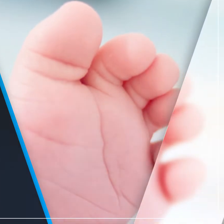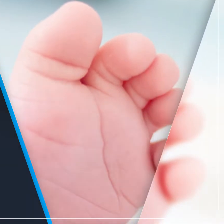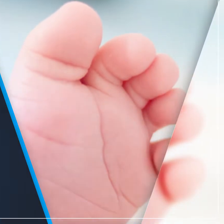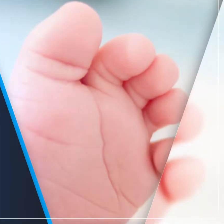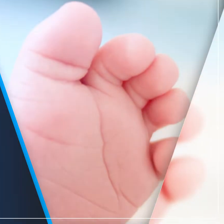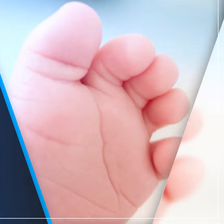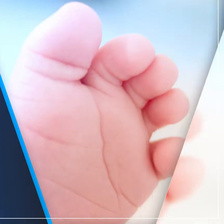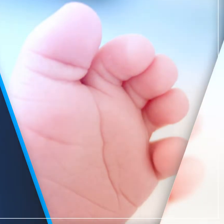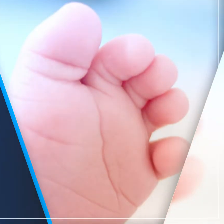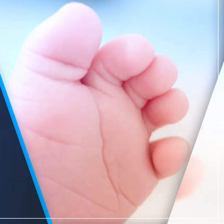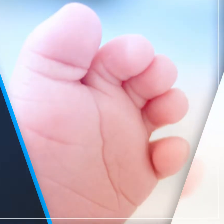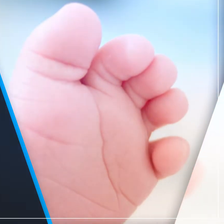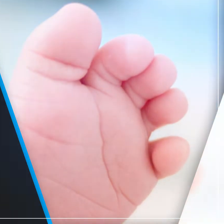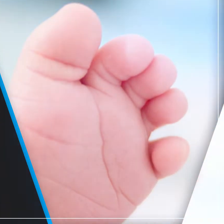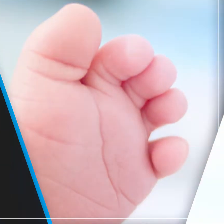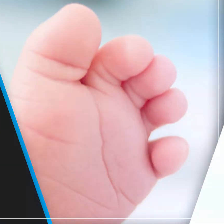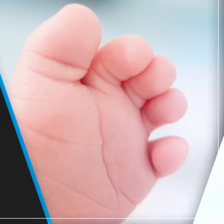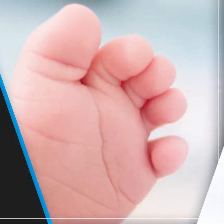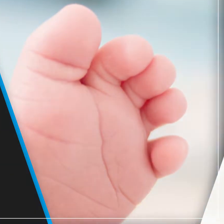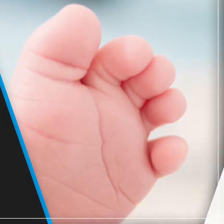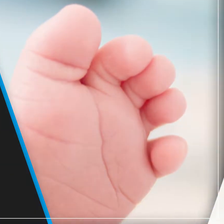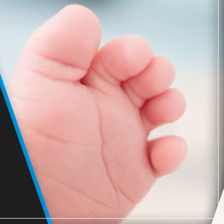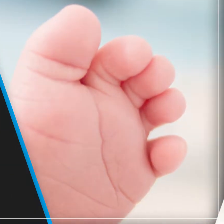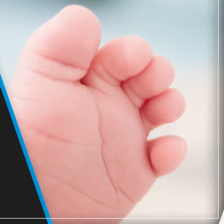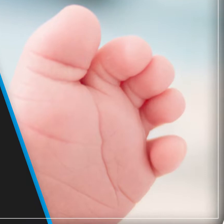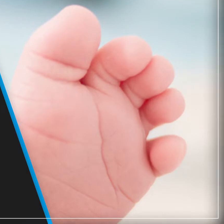On-screen is a closeup of someone's toes.